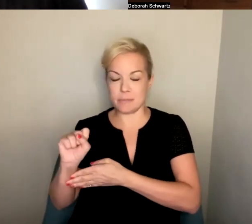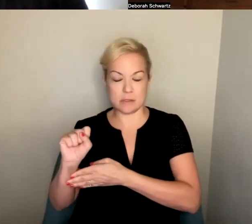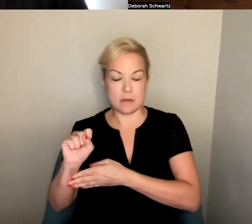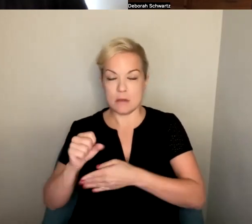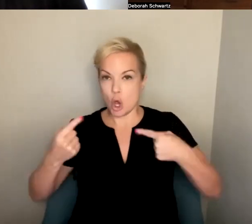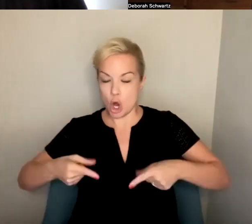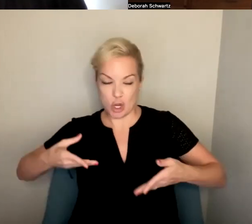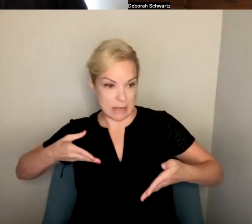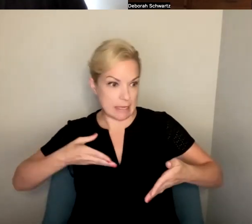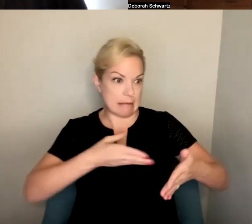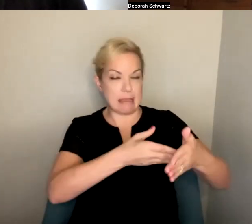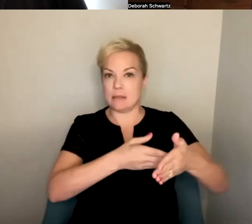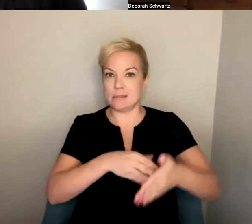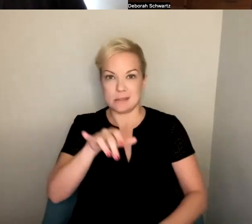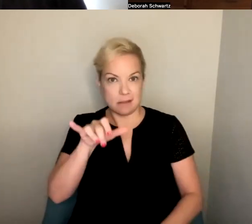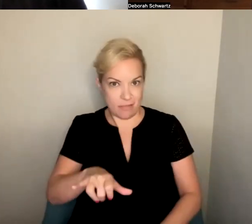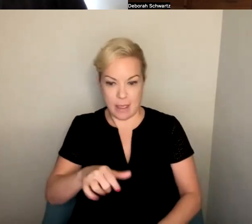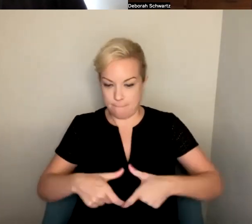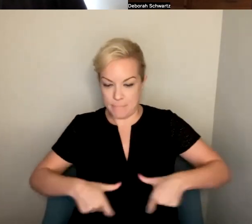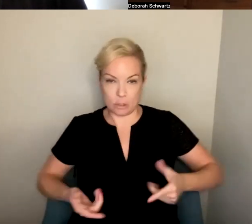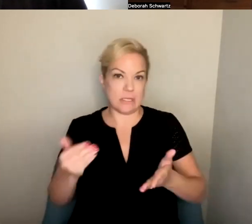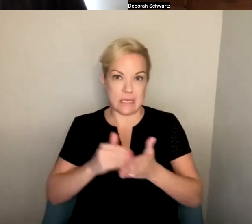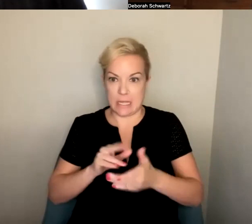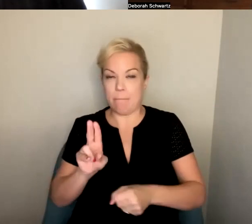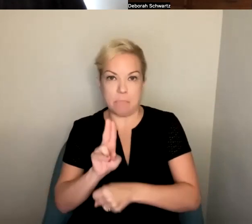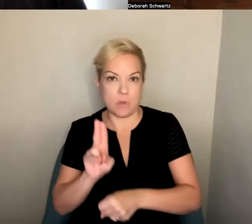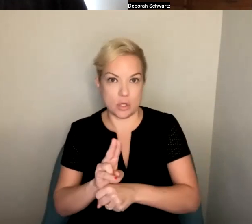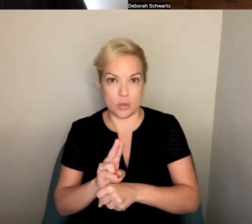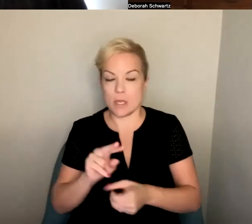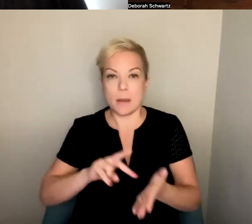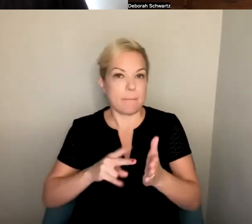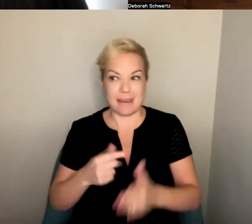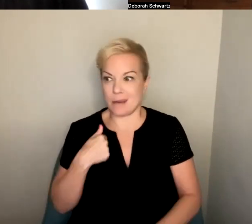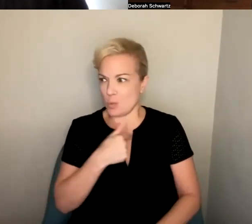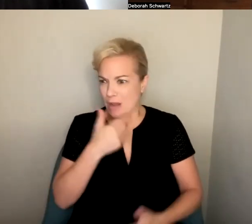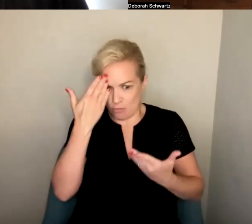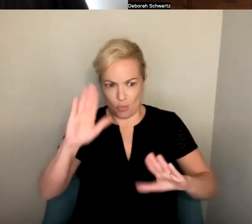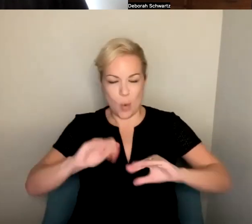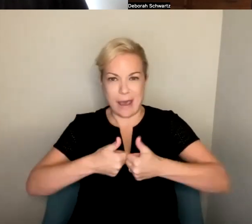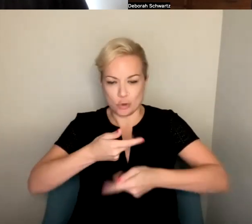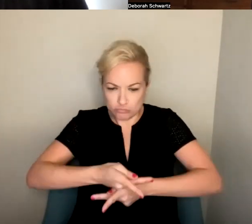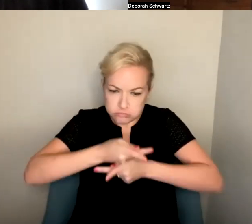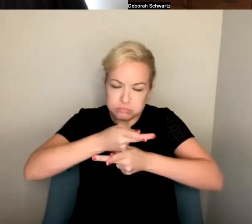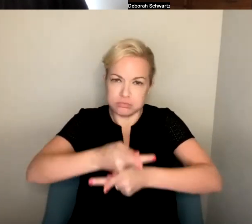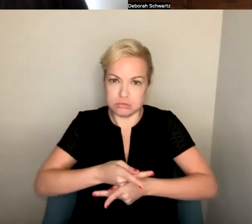other scholars from, and that we wouldn't probably caretake these items, you know, and and in some